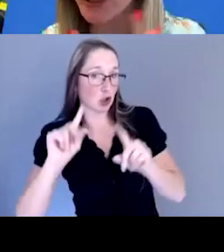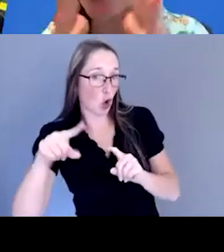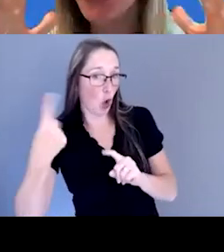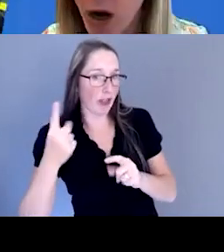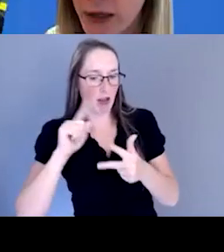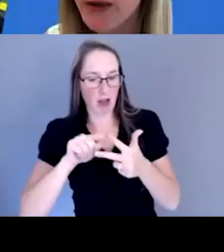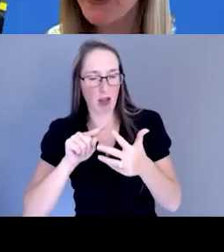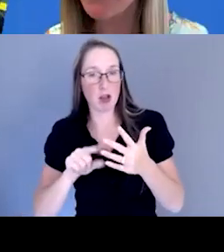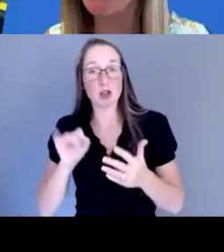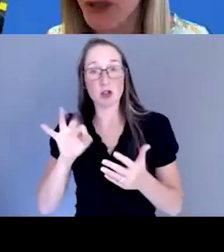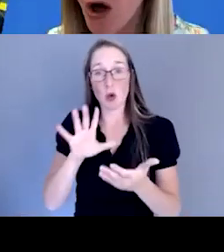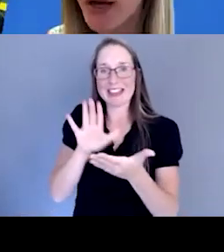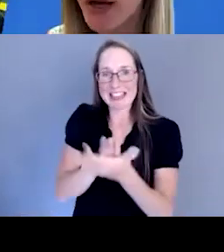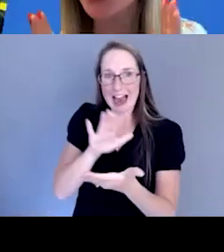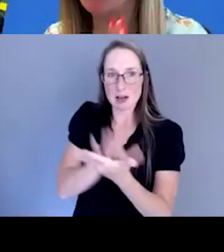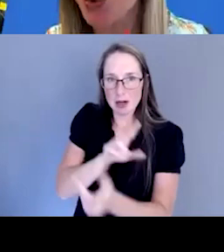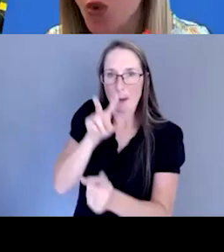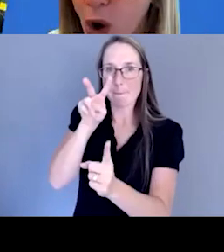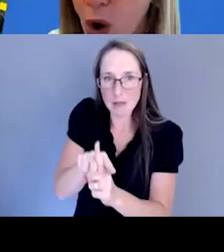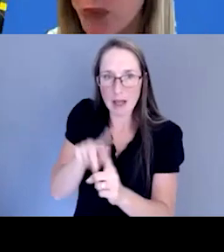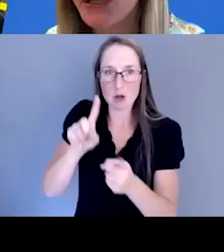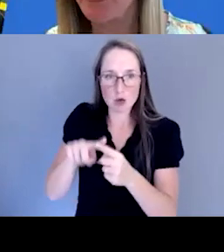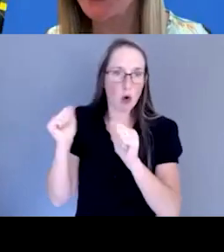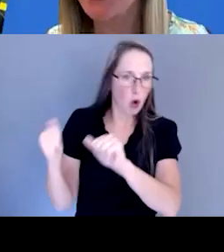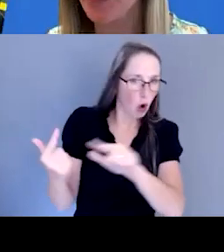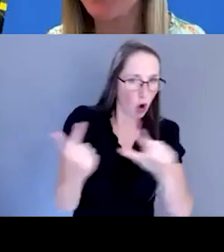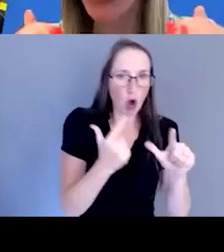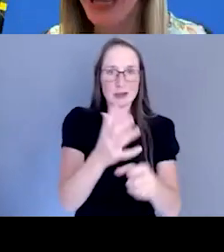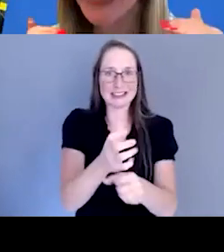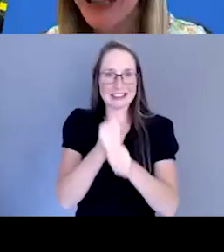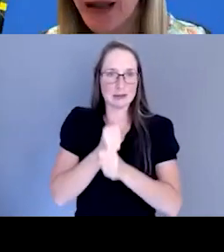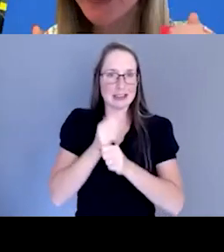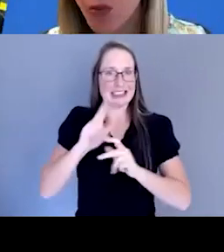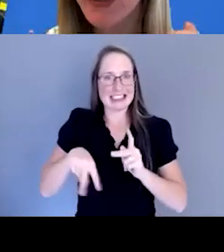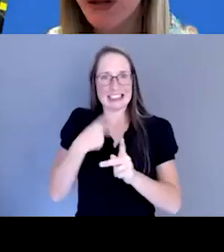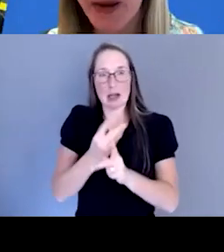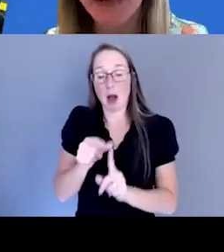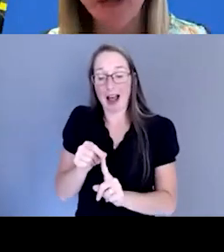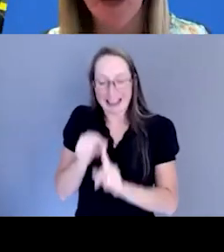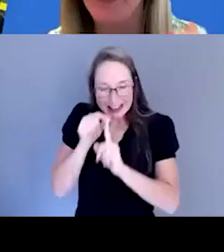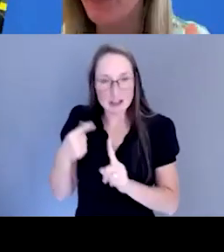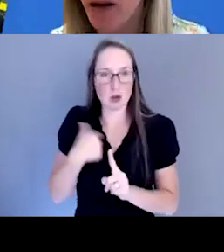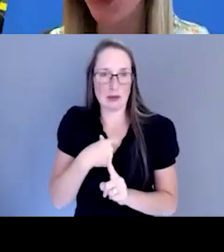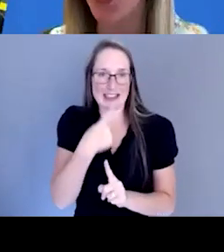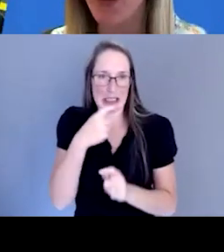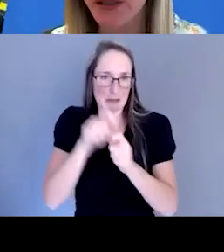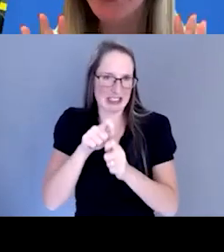The document applies to all recipient types unless we specify otherwise.